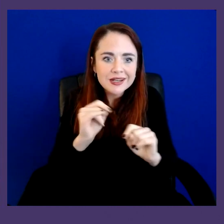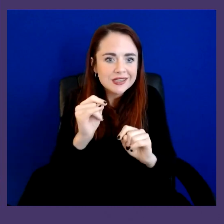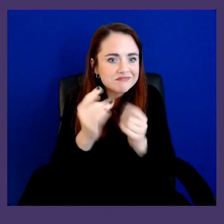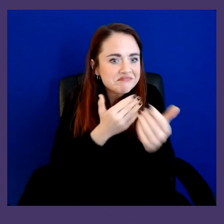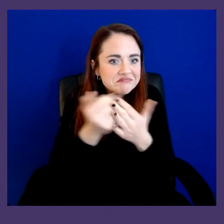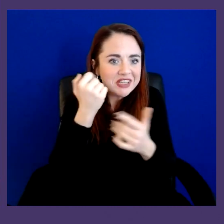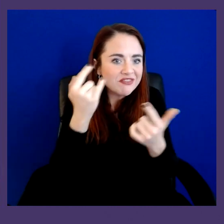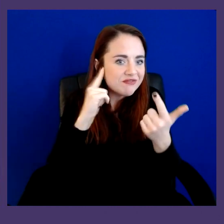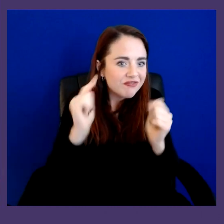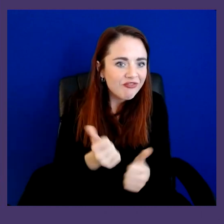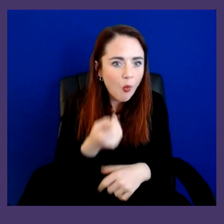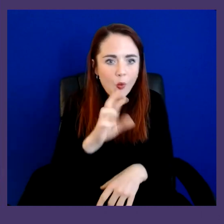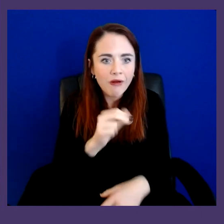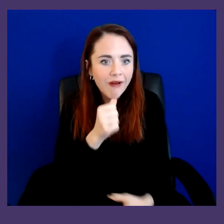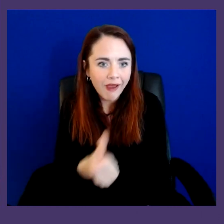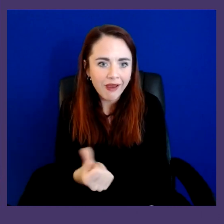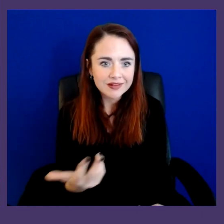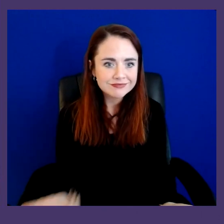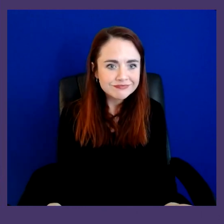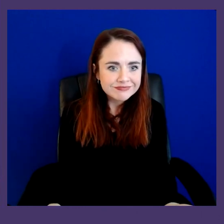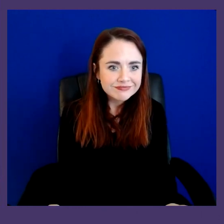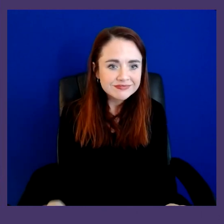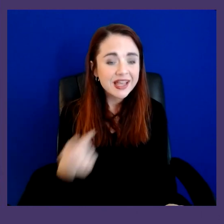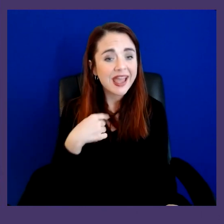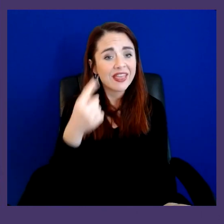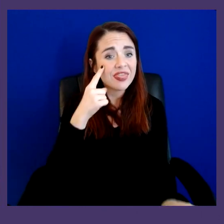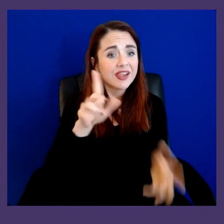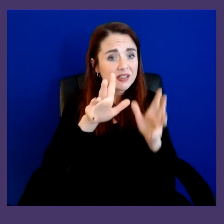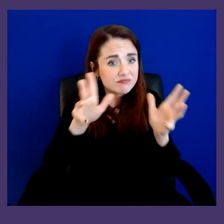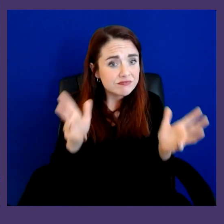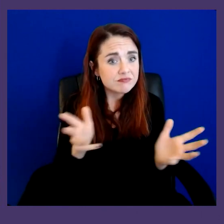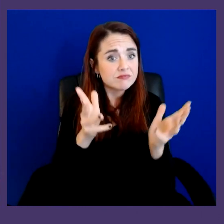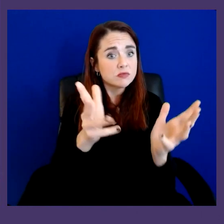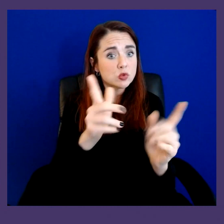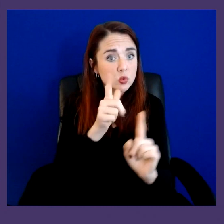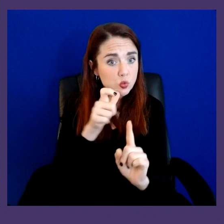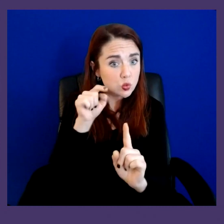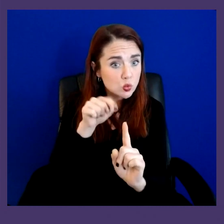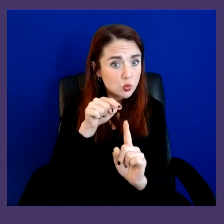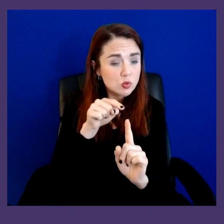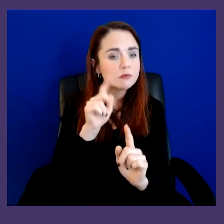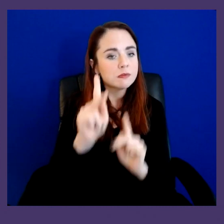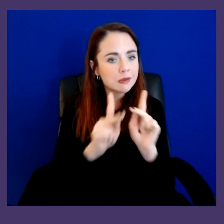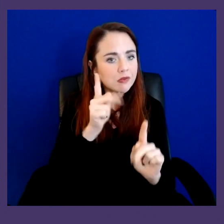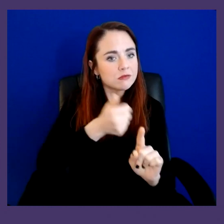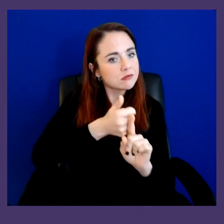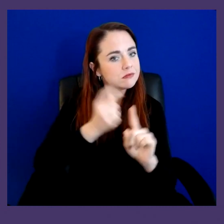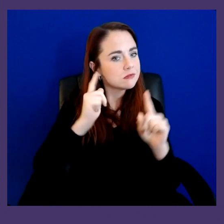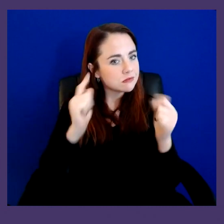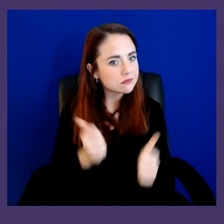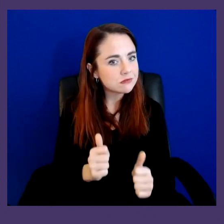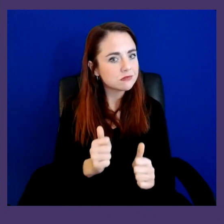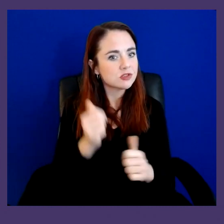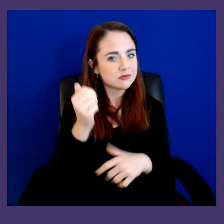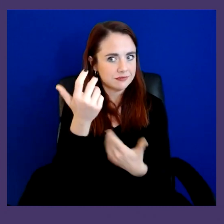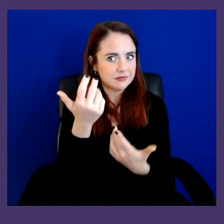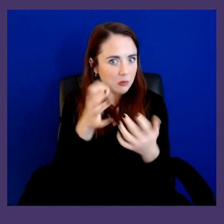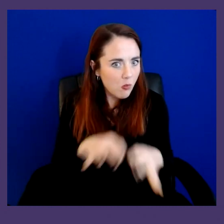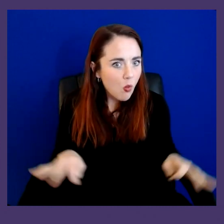But I think it's being driven by hearing loss and the importance of having that kind of broadcast communications.